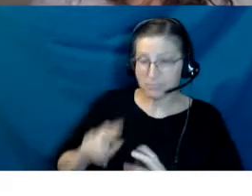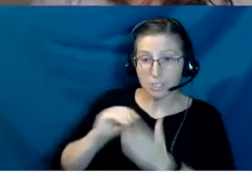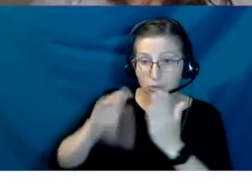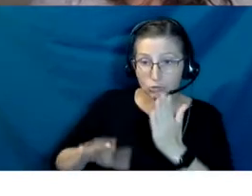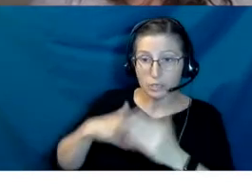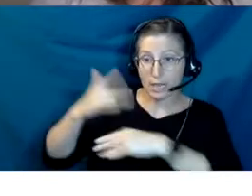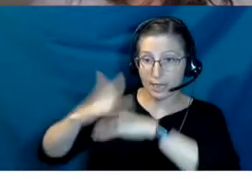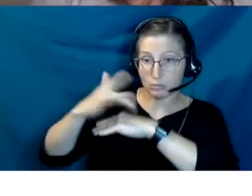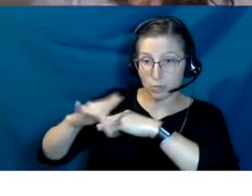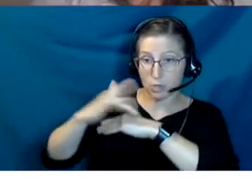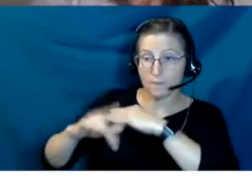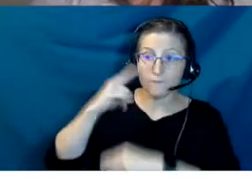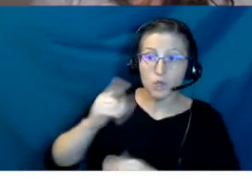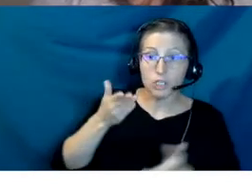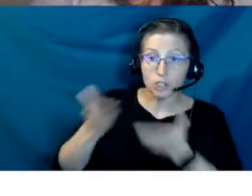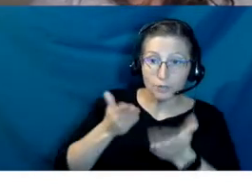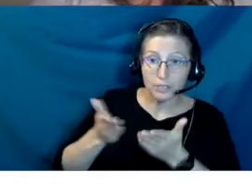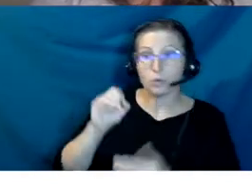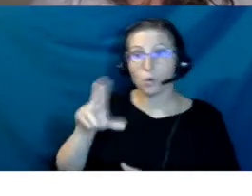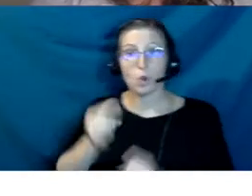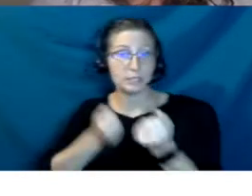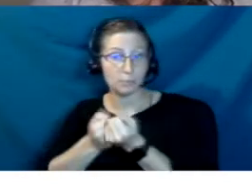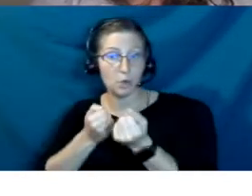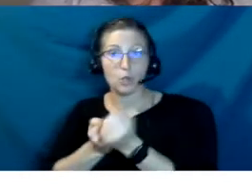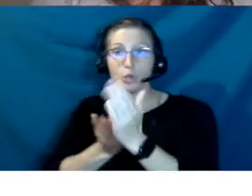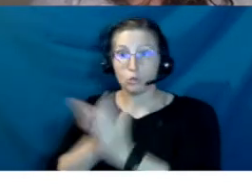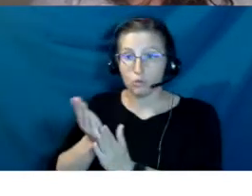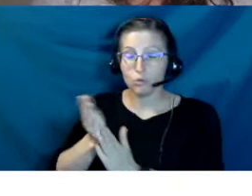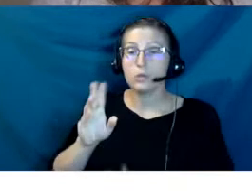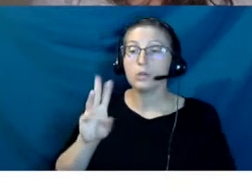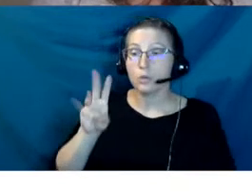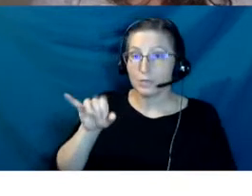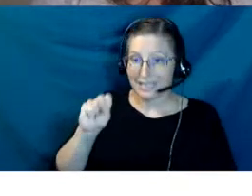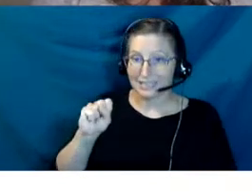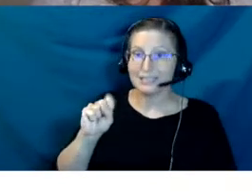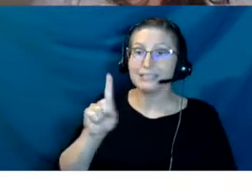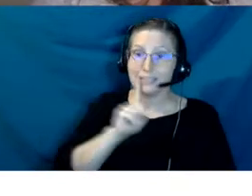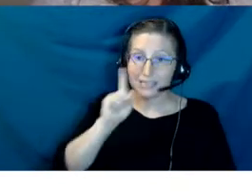be eligible for services and support through the Wisconsin Deafblind Technical Assistance